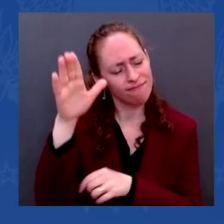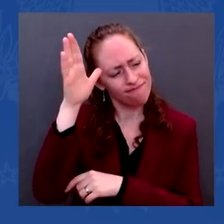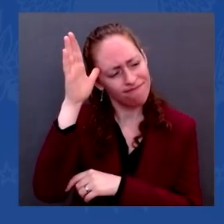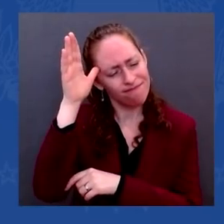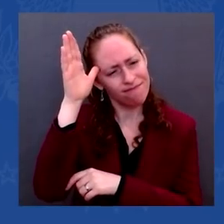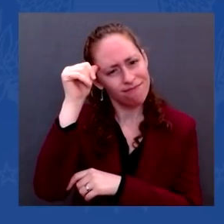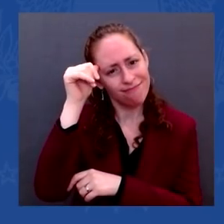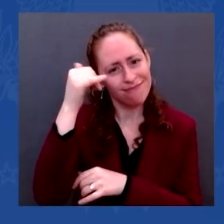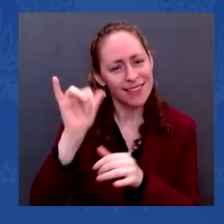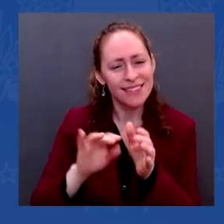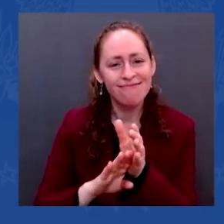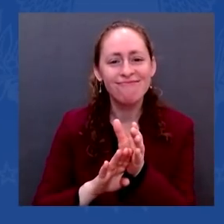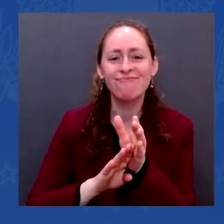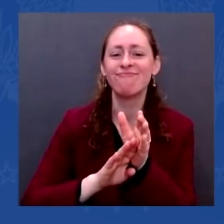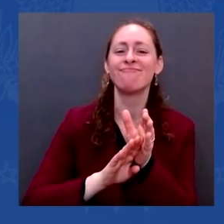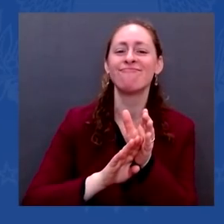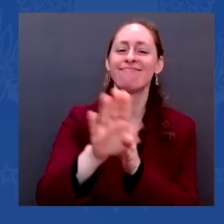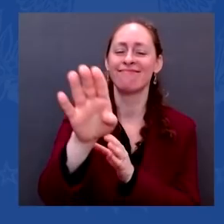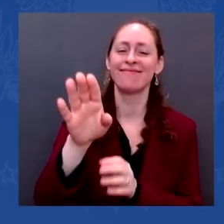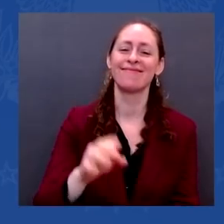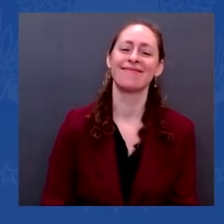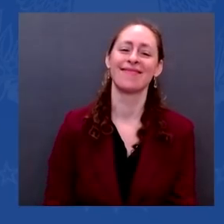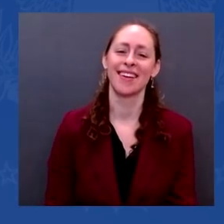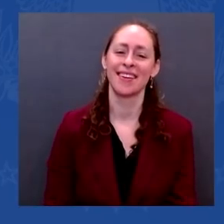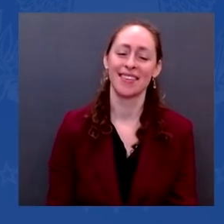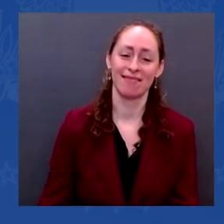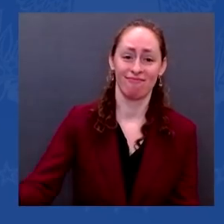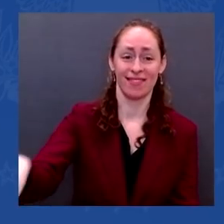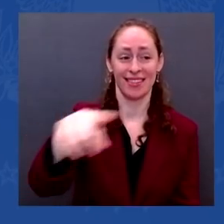"God works for the good of those who love him